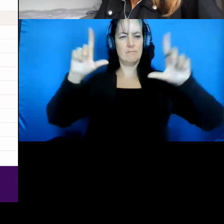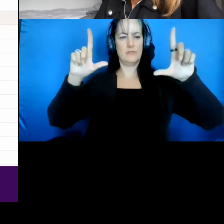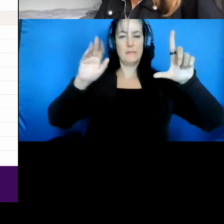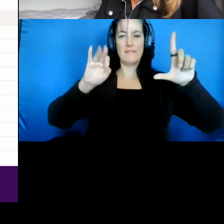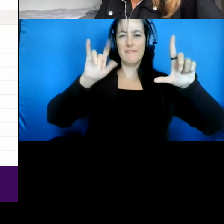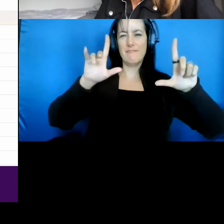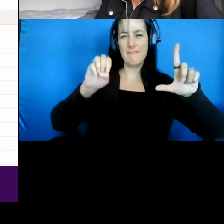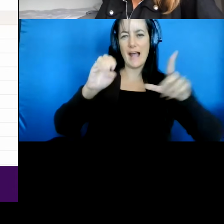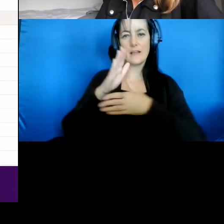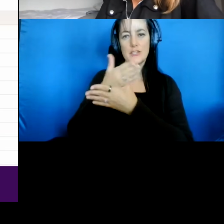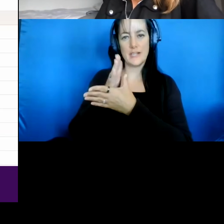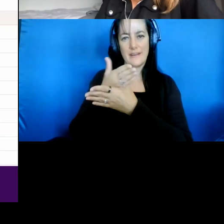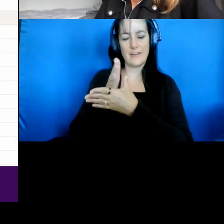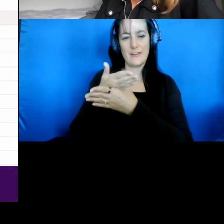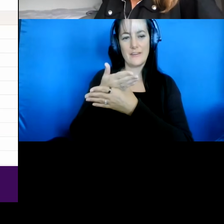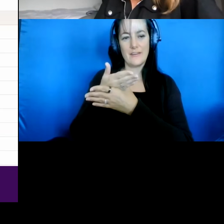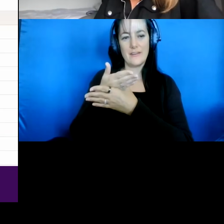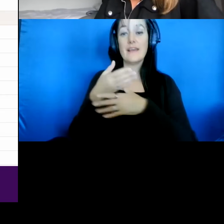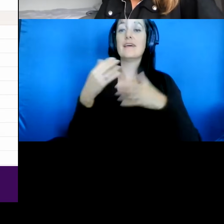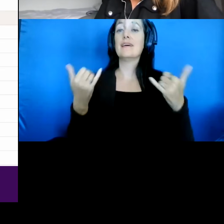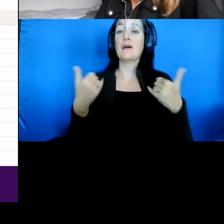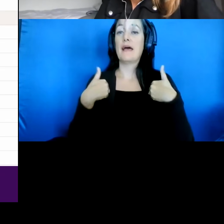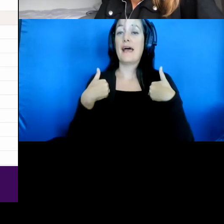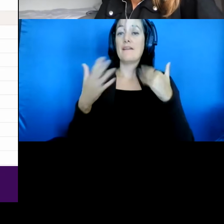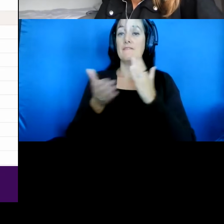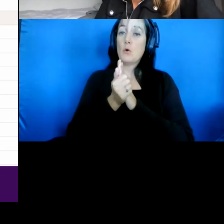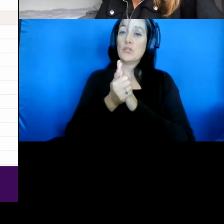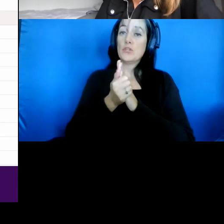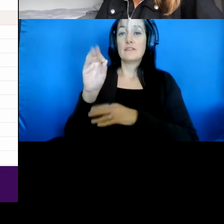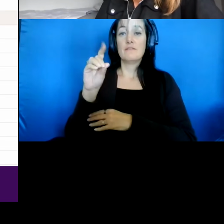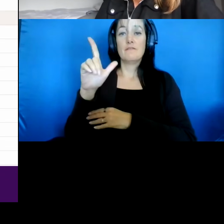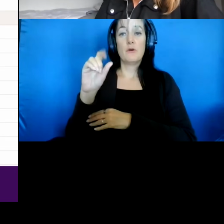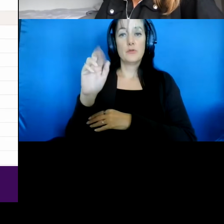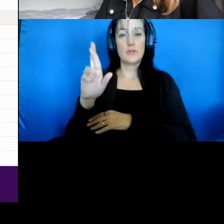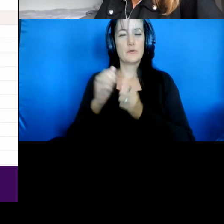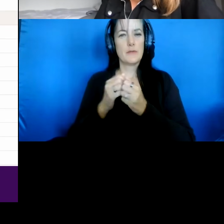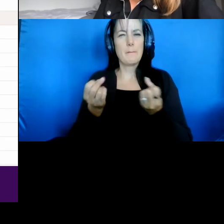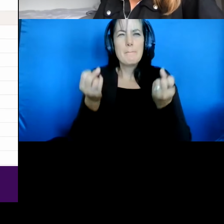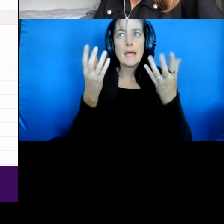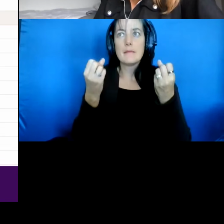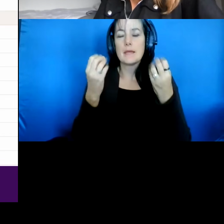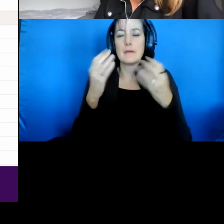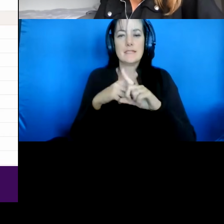Now I am entering a folder, which has lots of different files in it. And I want to be able